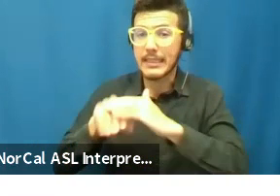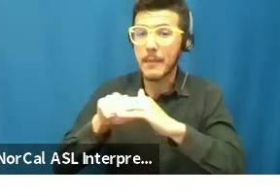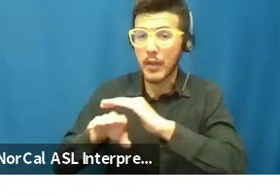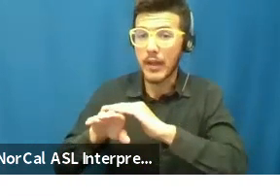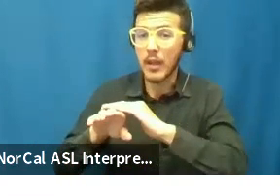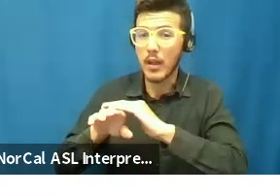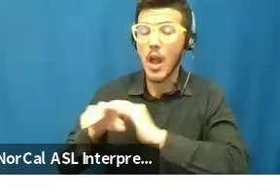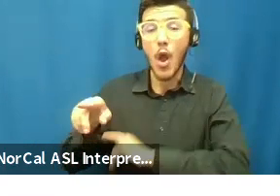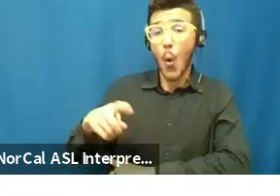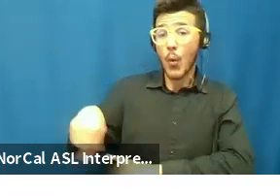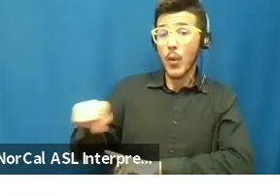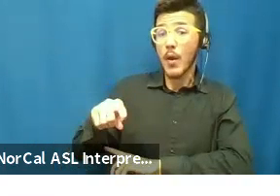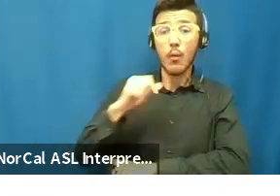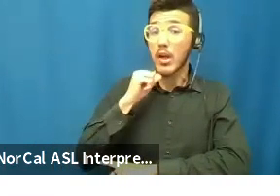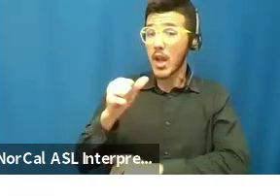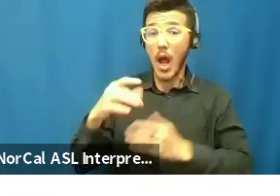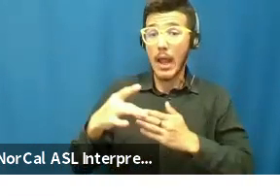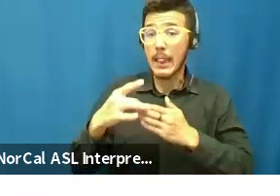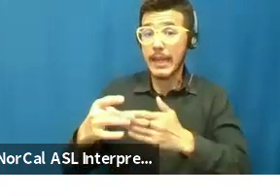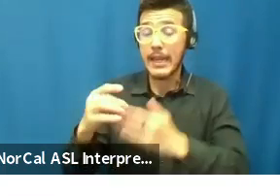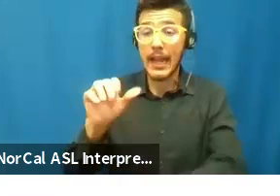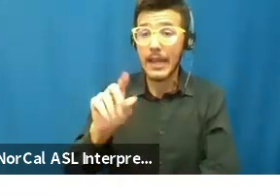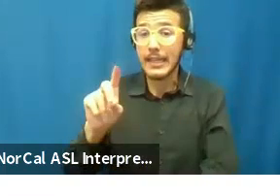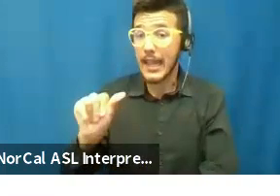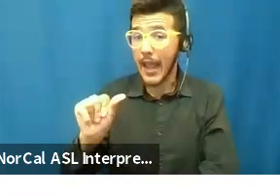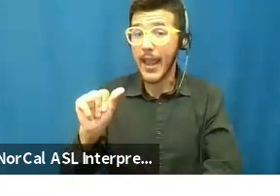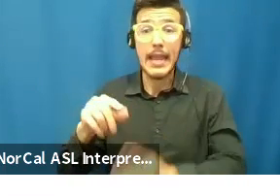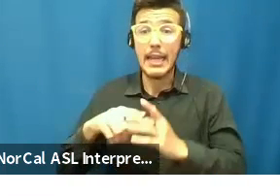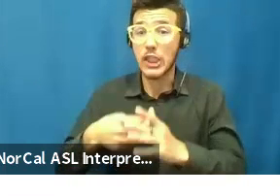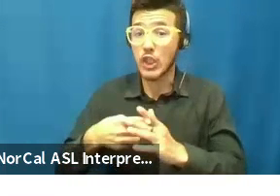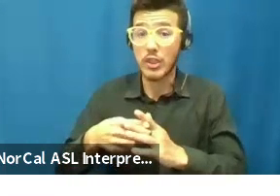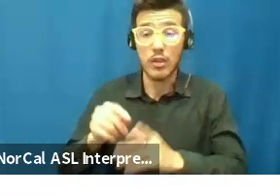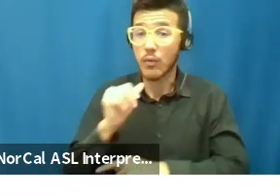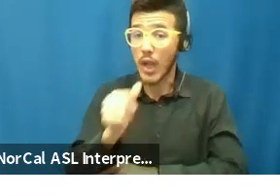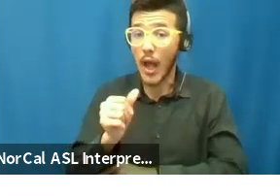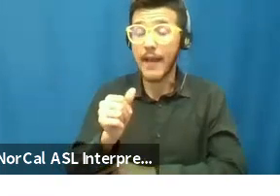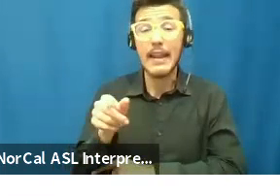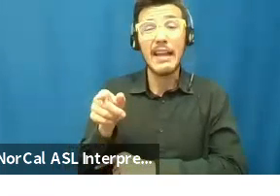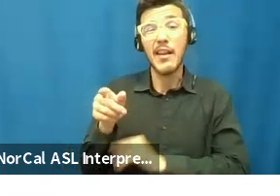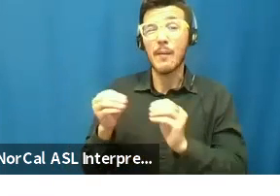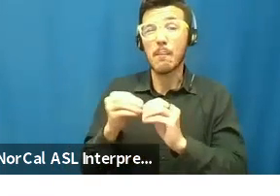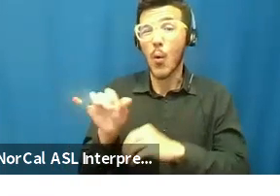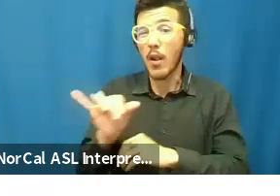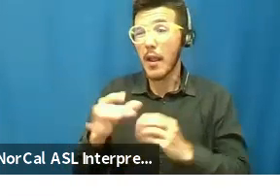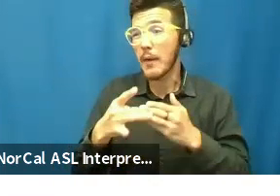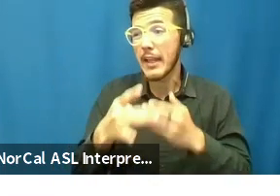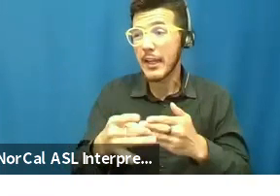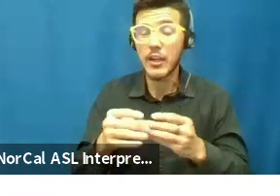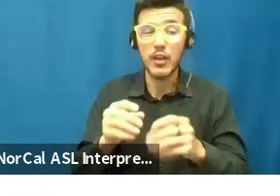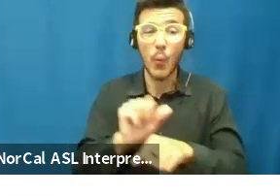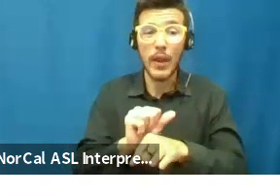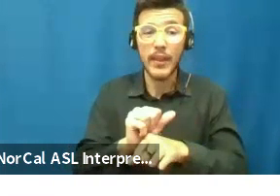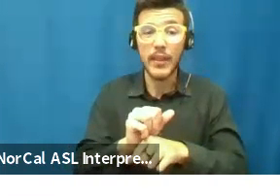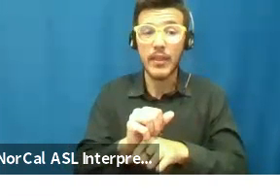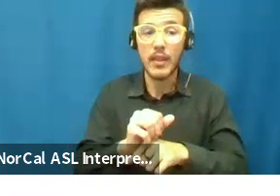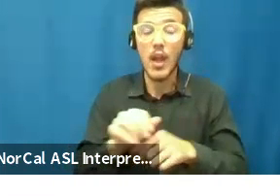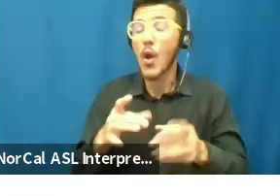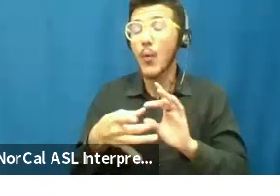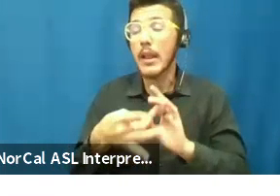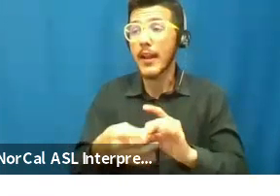successfully ADA initiatives related to staff hire or working with vendors. That was another